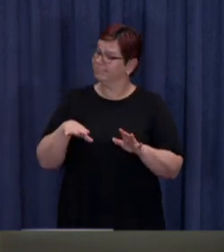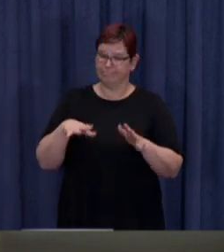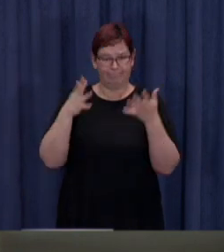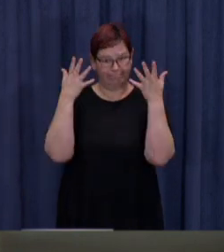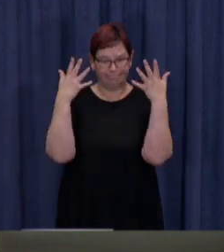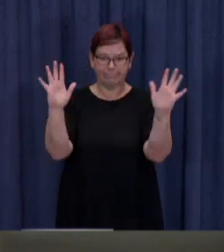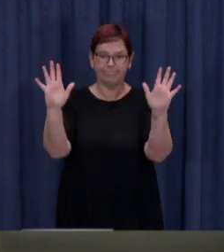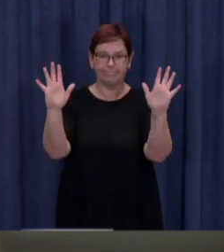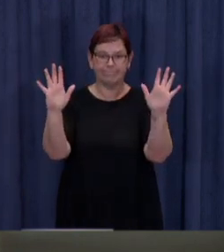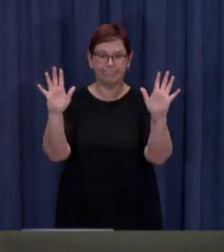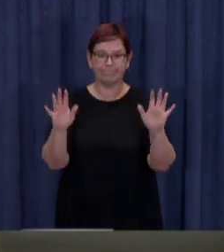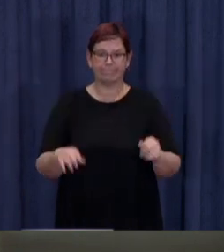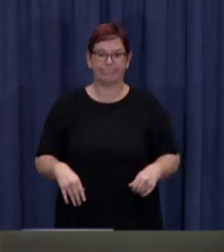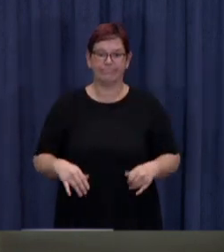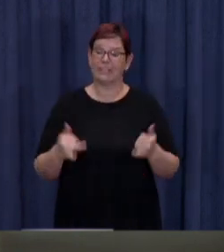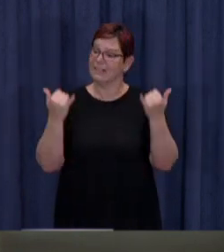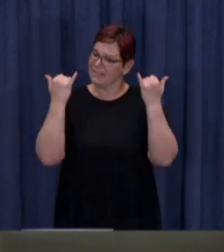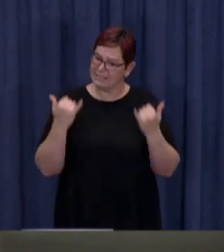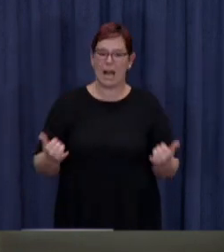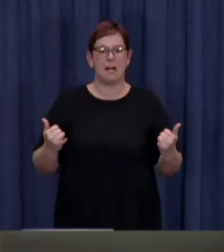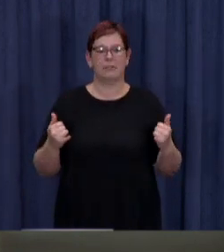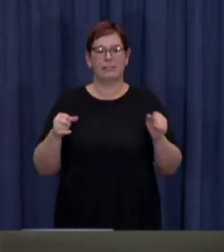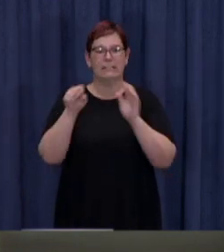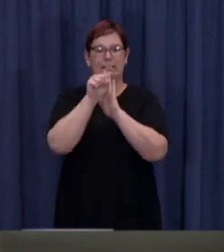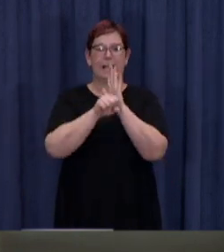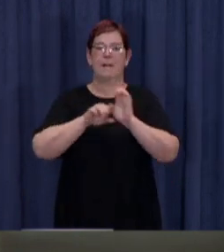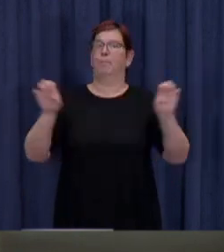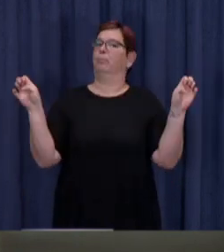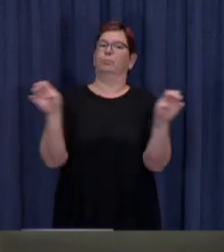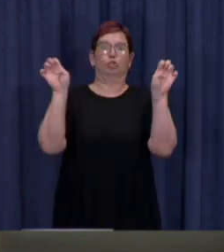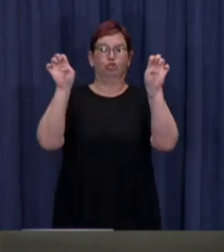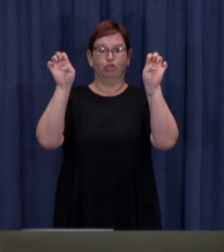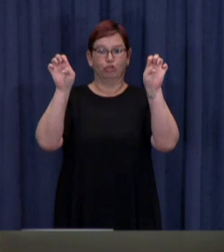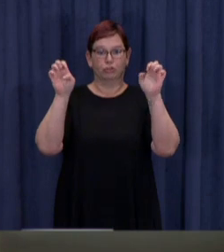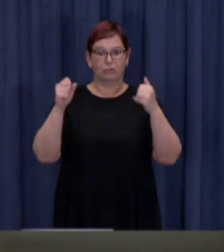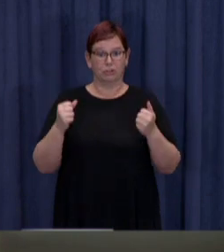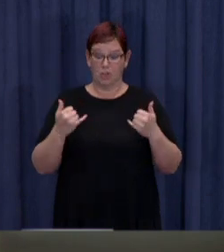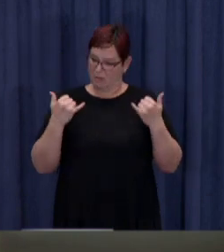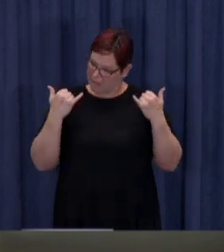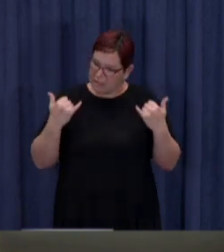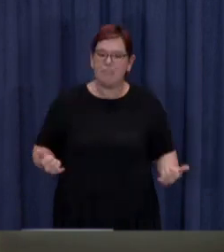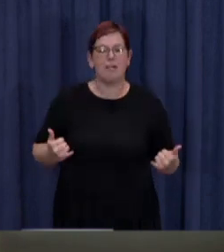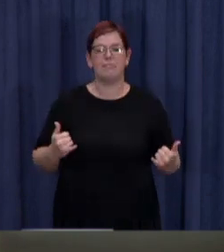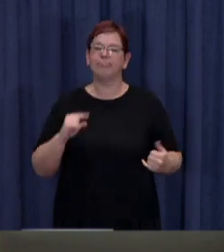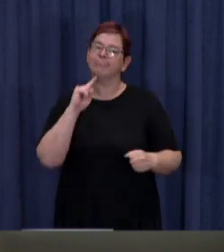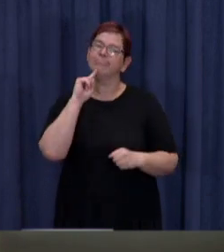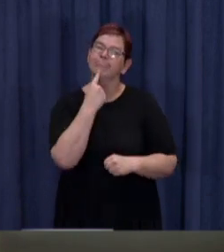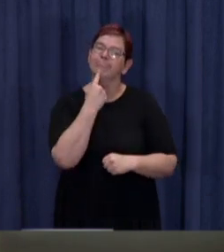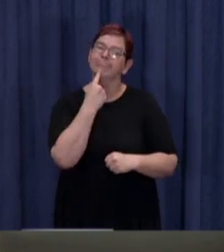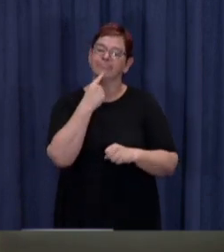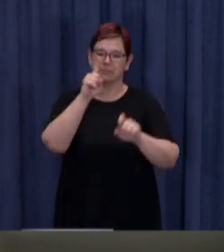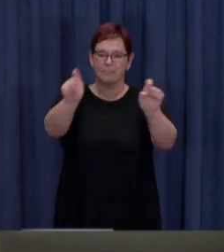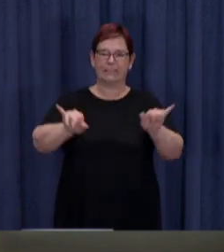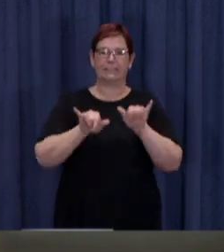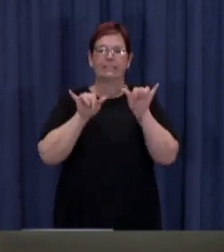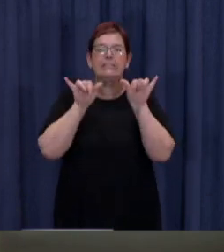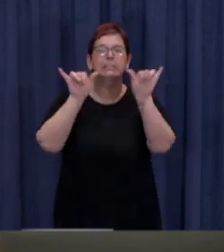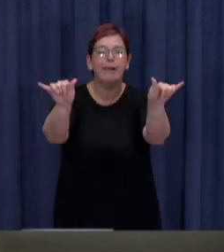can as the mayor of the City of Toronto to our residents to stay home and please to change their behavior